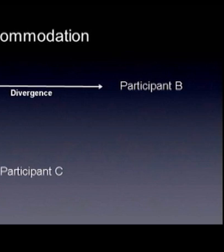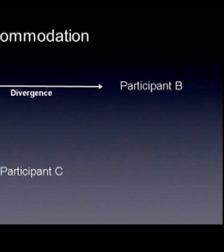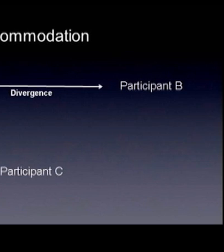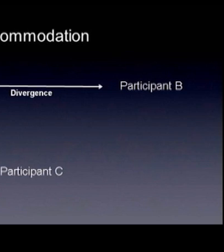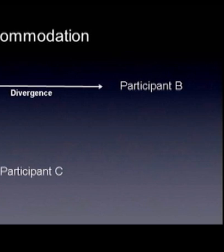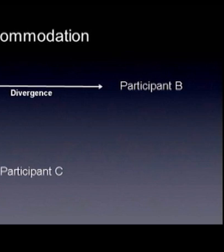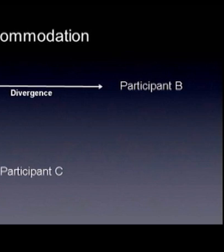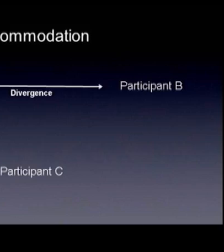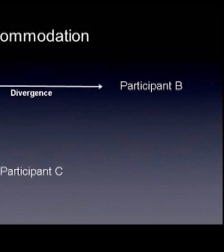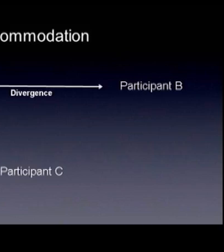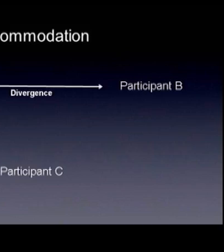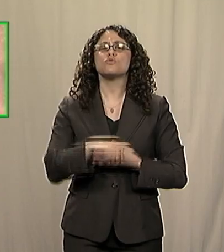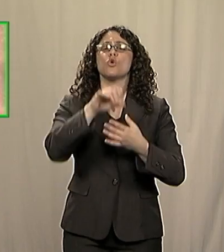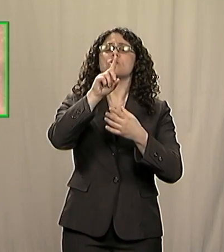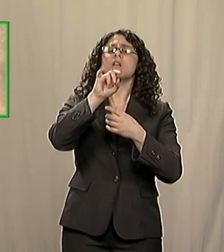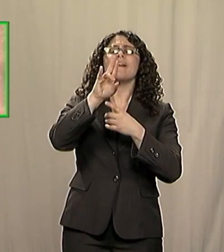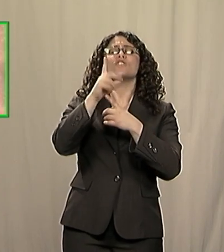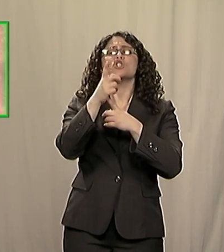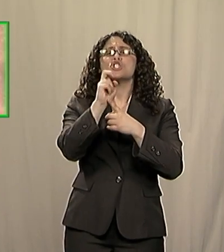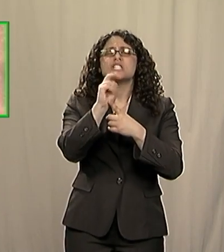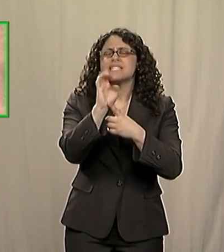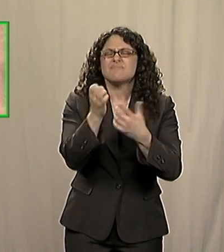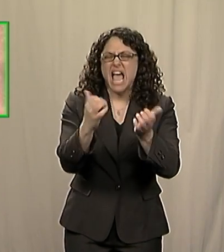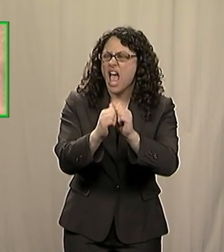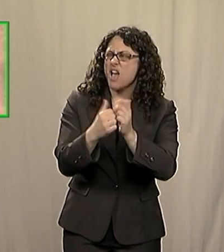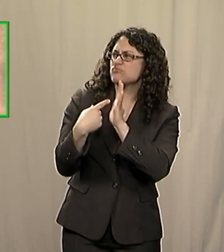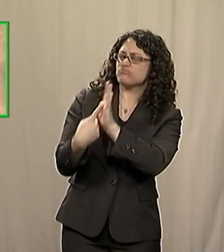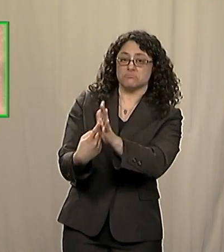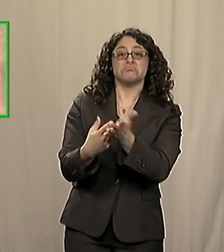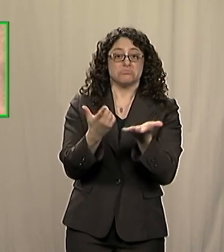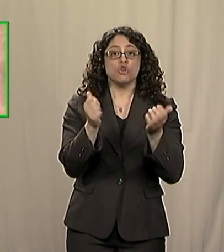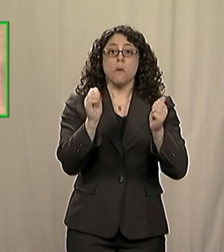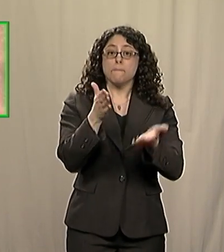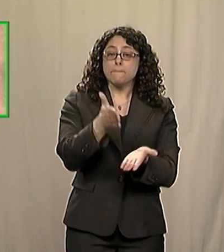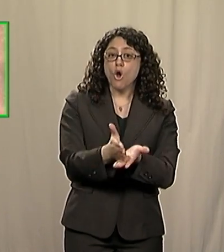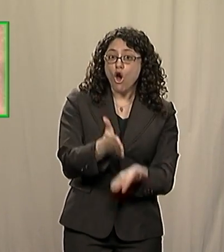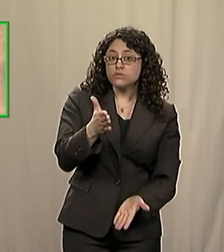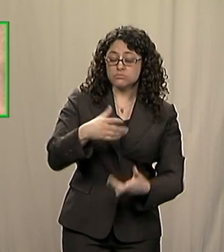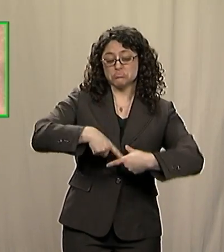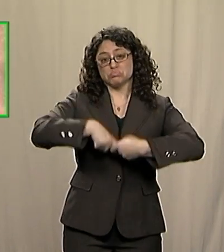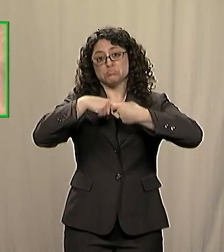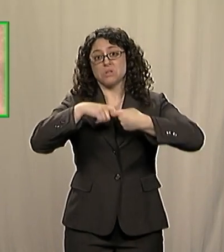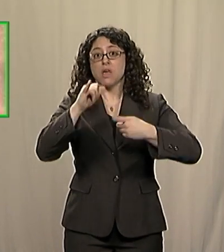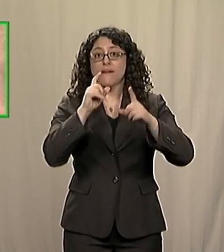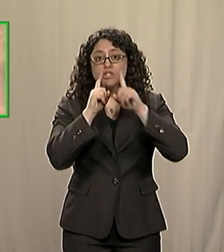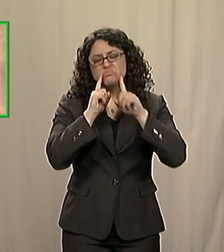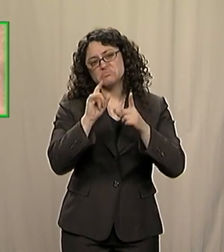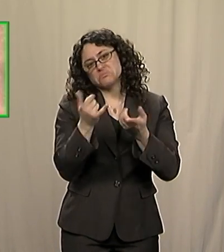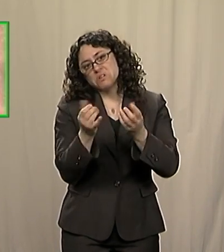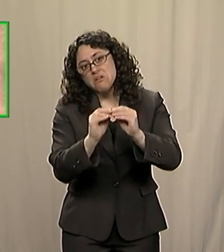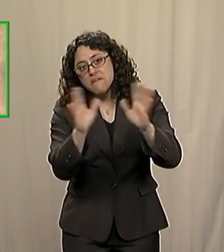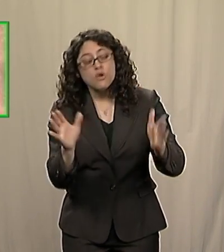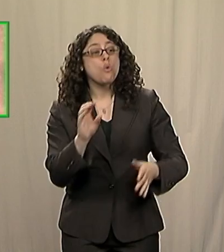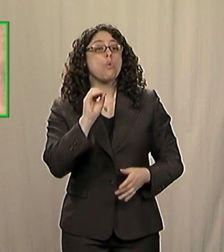This divergence can be signaled in a number of ways. Pausing is probably the most obvious one, turning toward the third participant